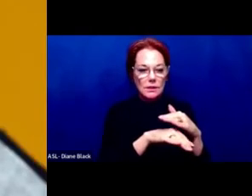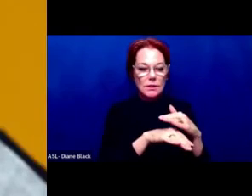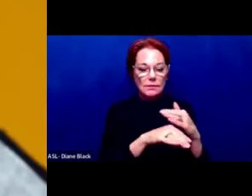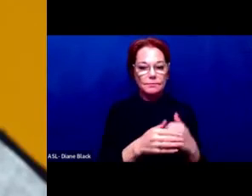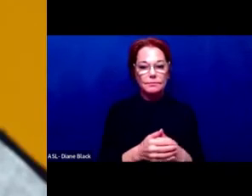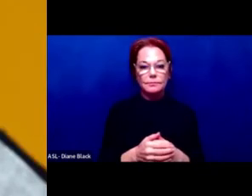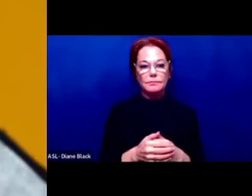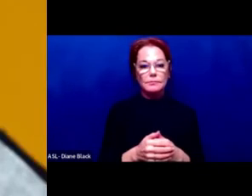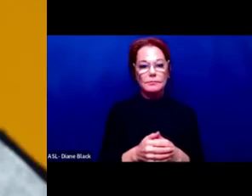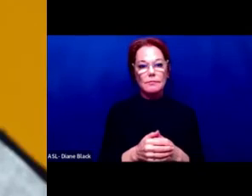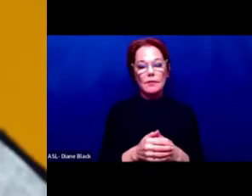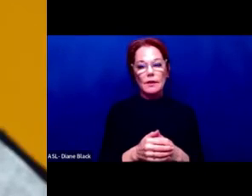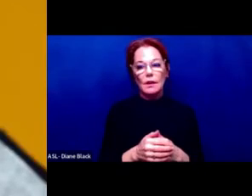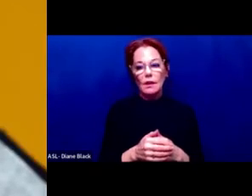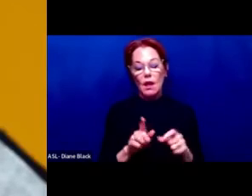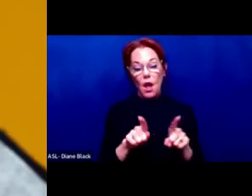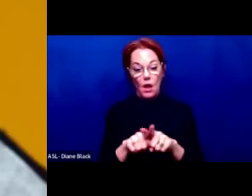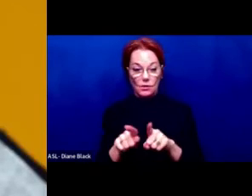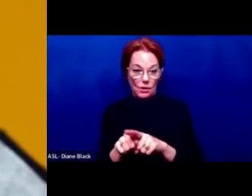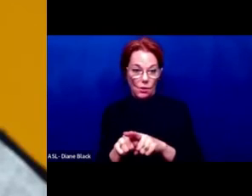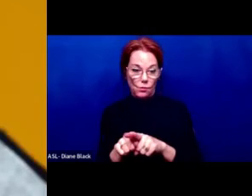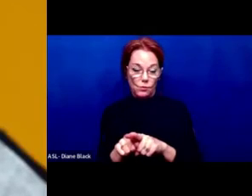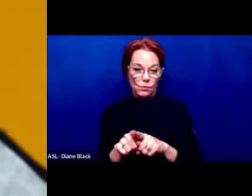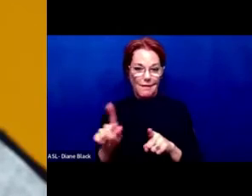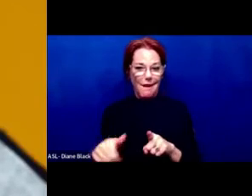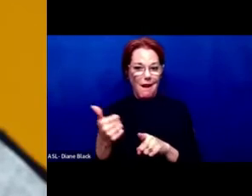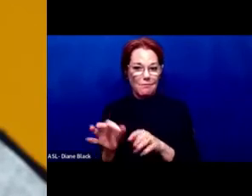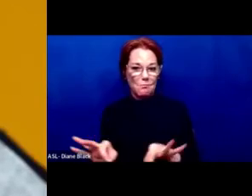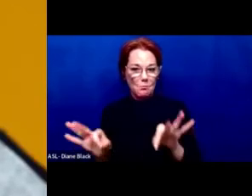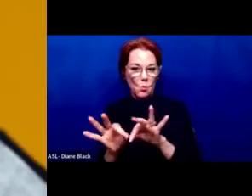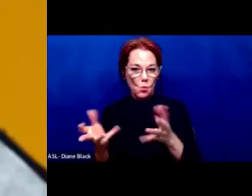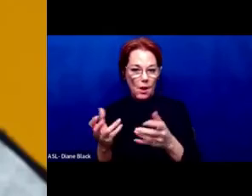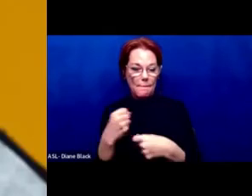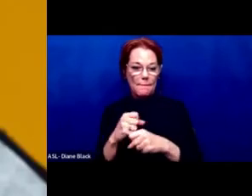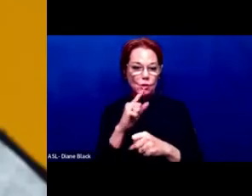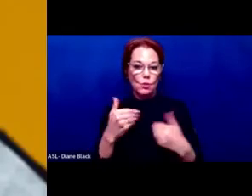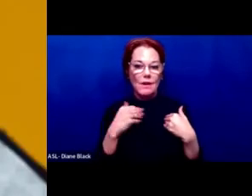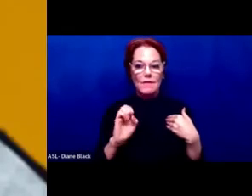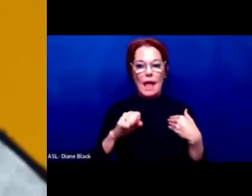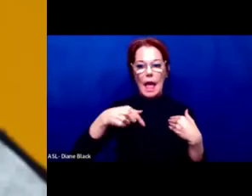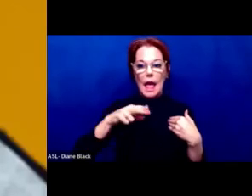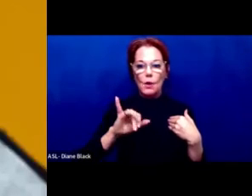piece that that really looms across all of these is making sure that we've got an equitable and accessible service delivery